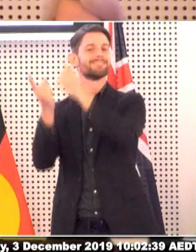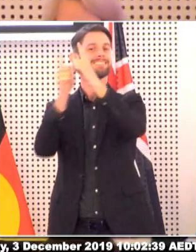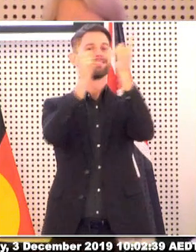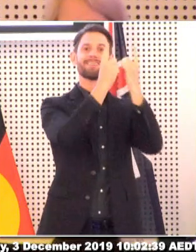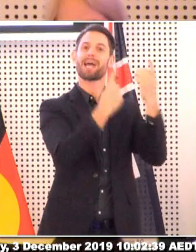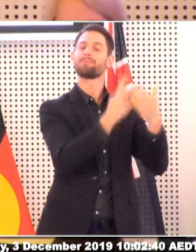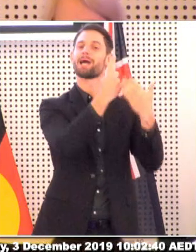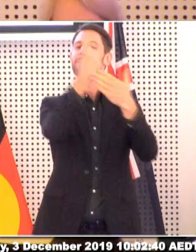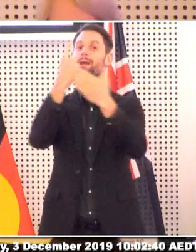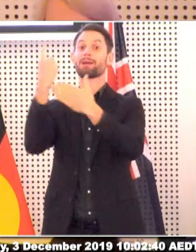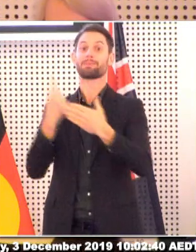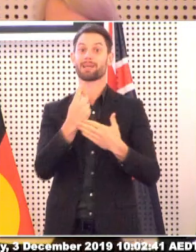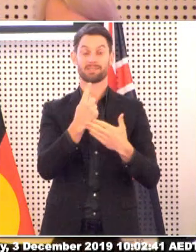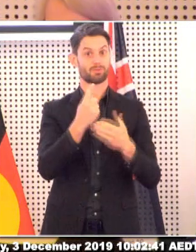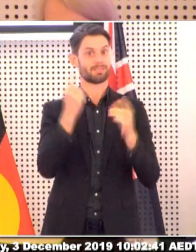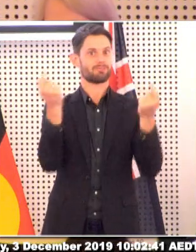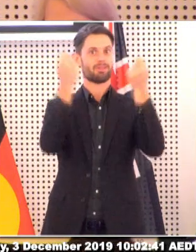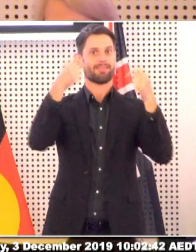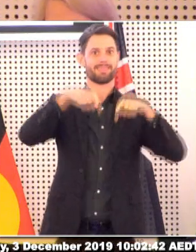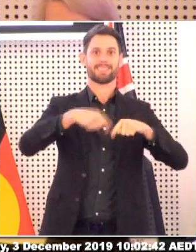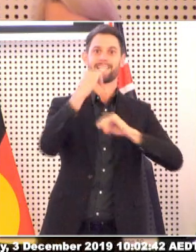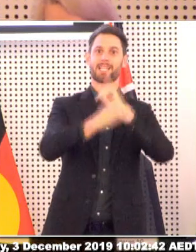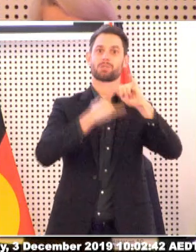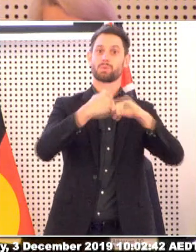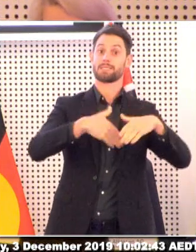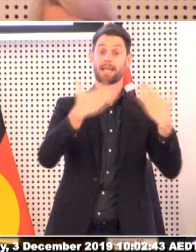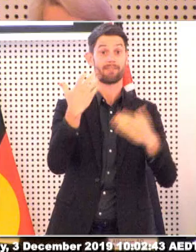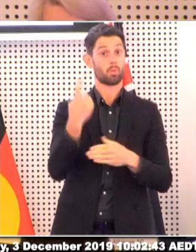One such event is the National Awards for Disability Leadership which will be